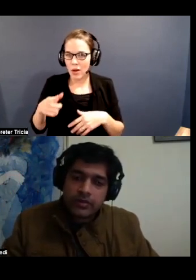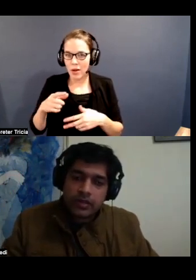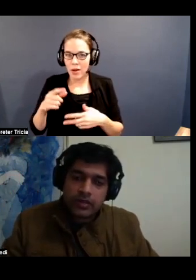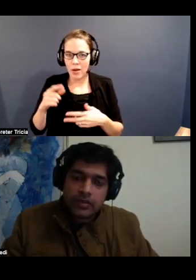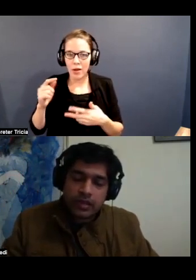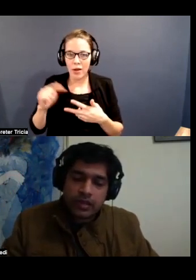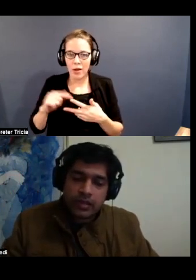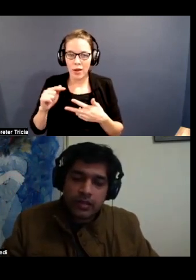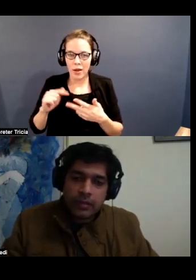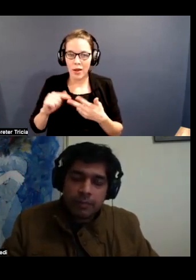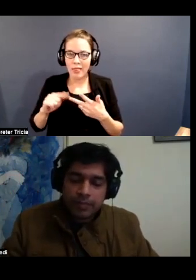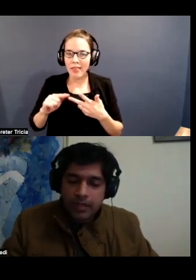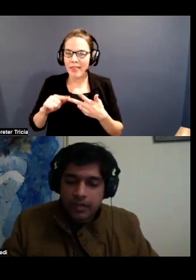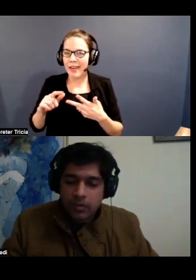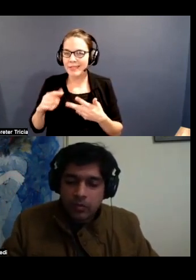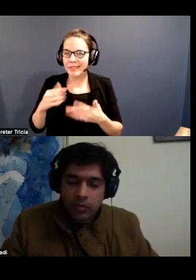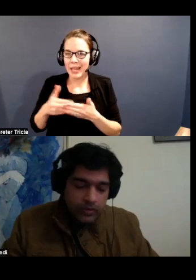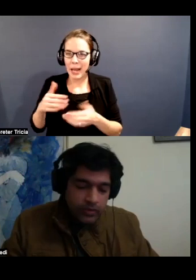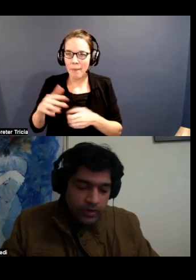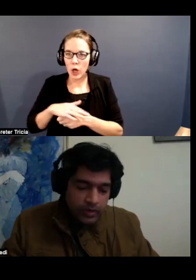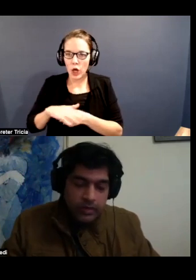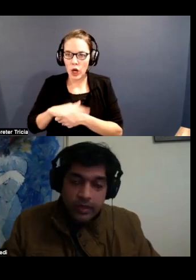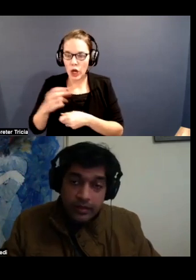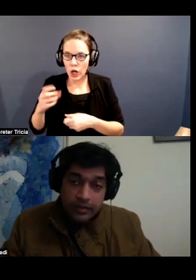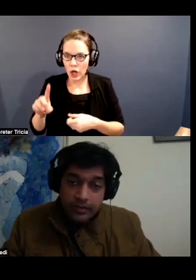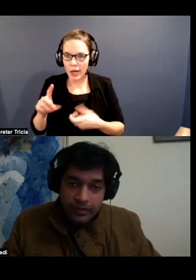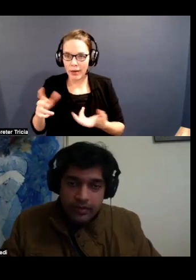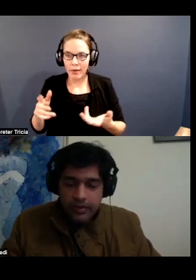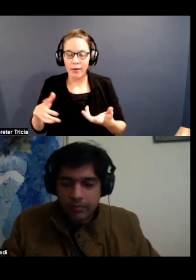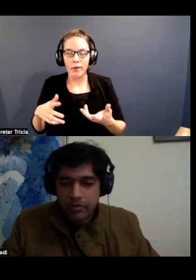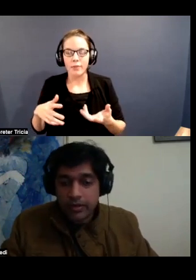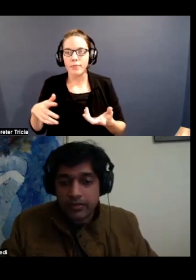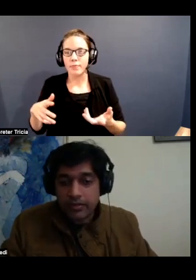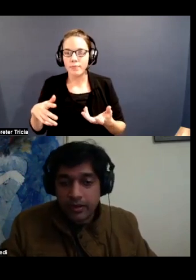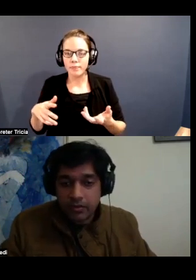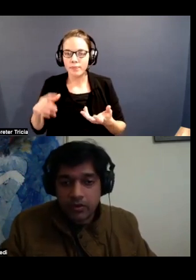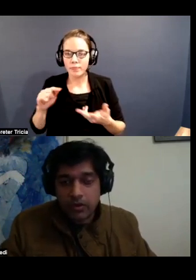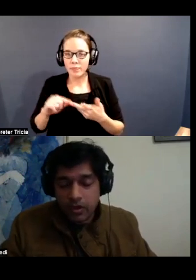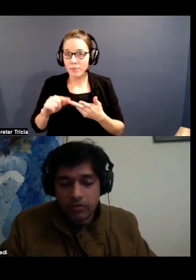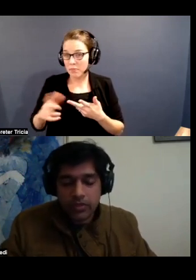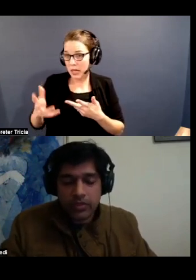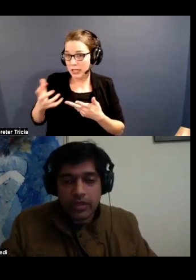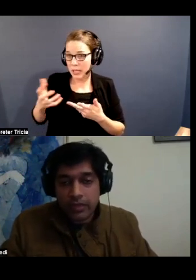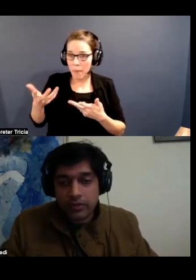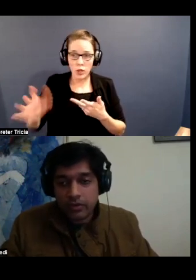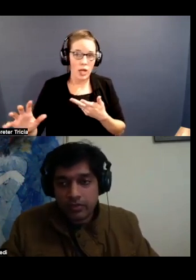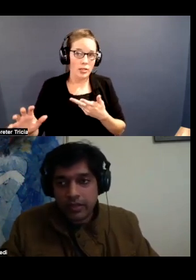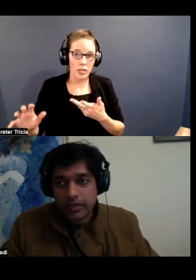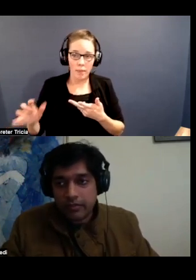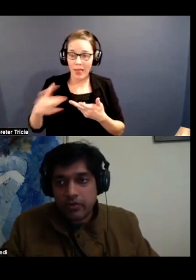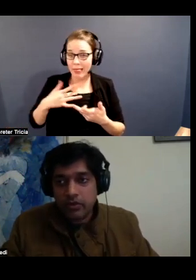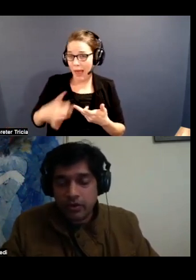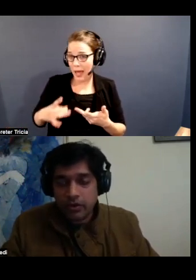is whether a neighbourhood is desirable or not, but that they like to live in that neighborhood or not.